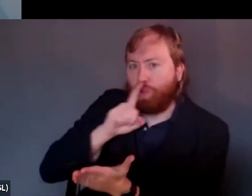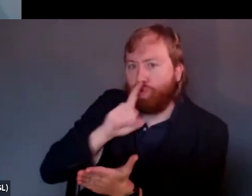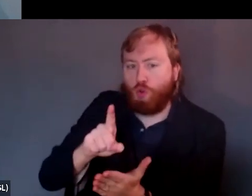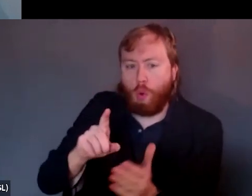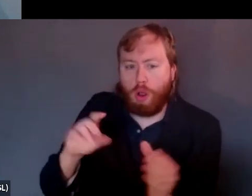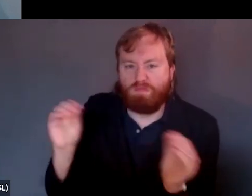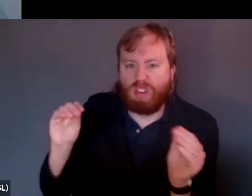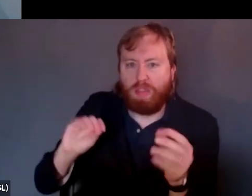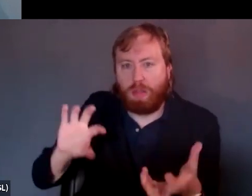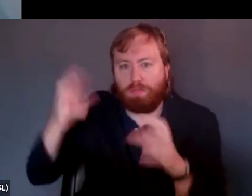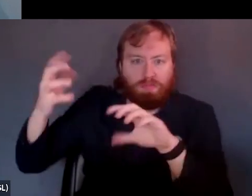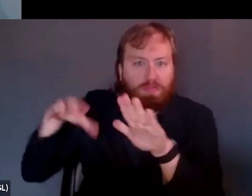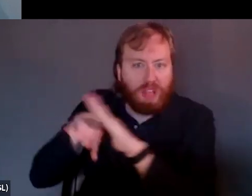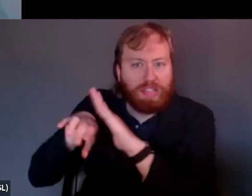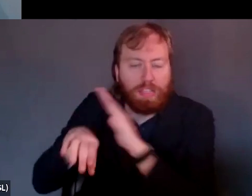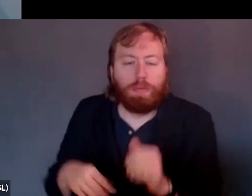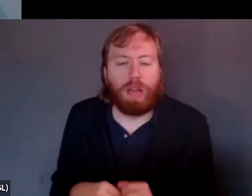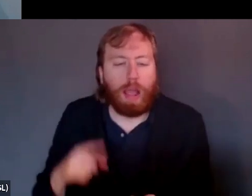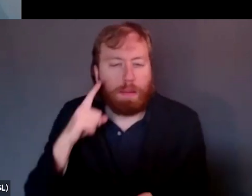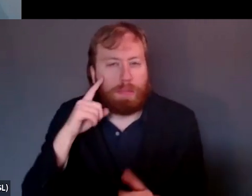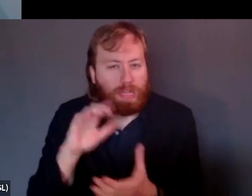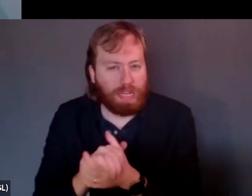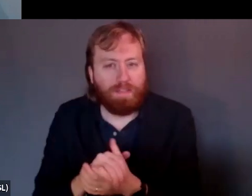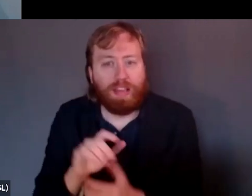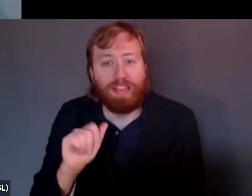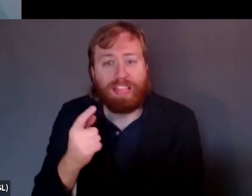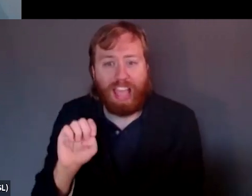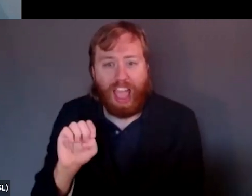I believe that's built on top of the Axe tools.